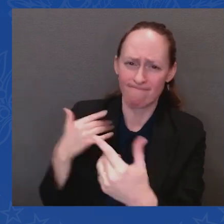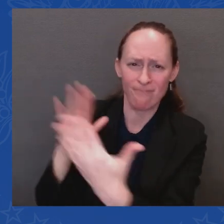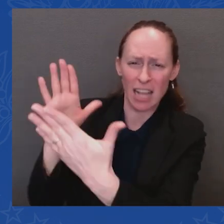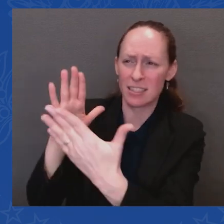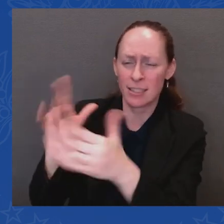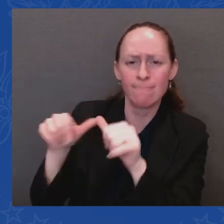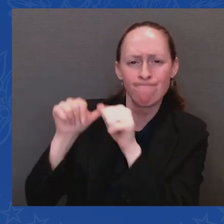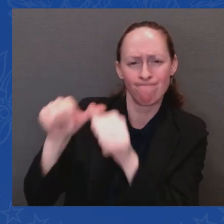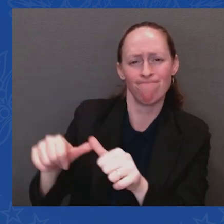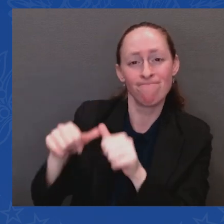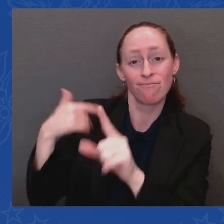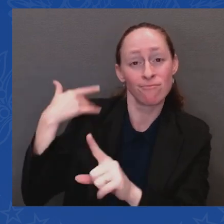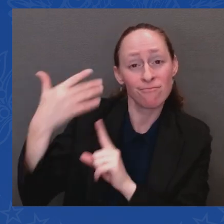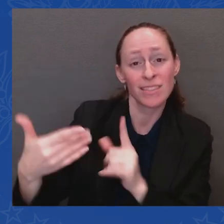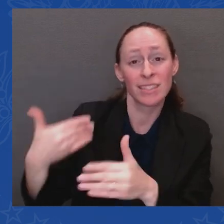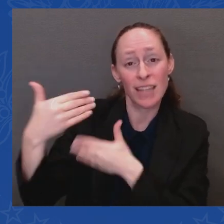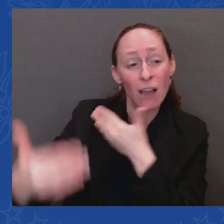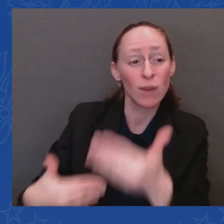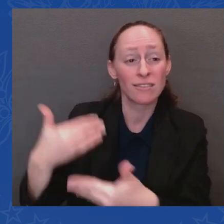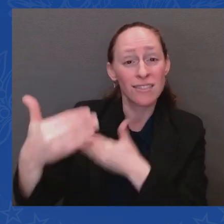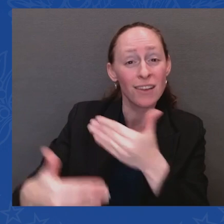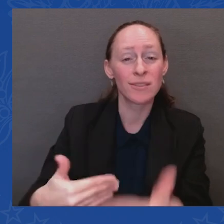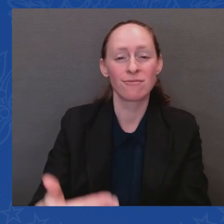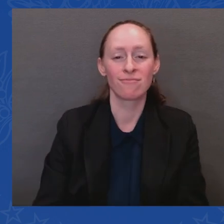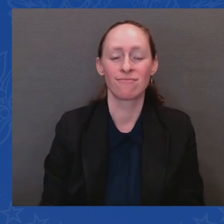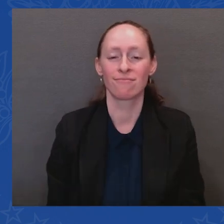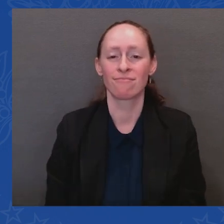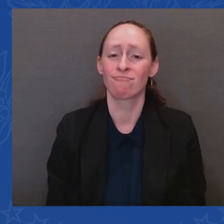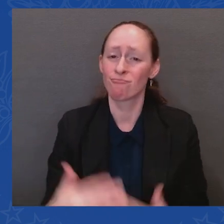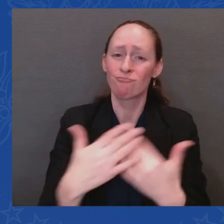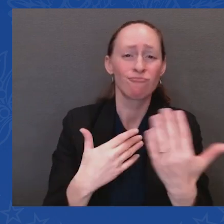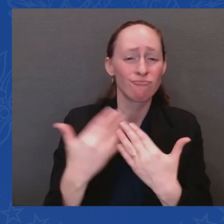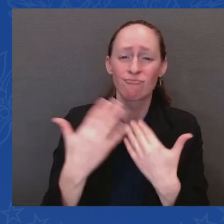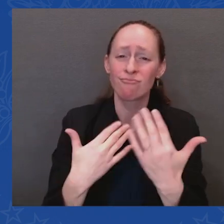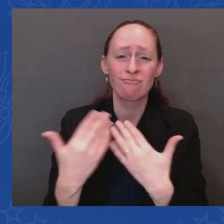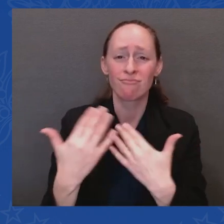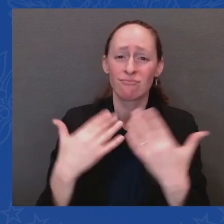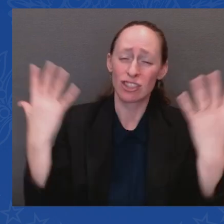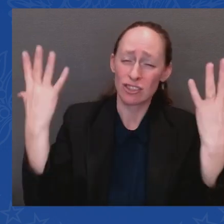a nation that meets darkness with light again and again and again,